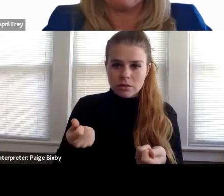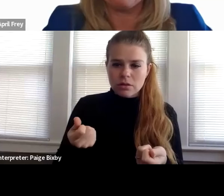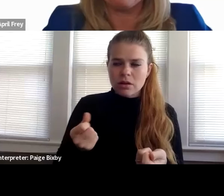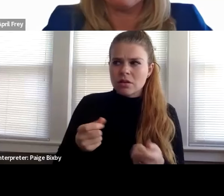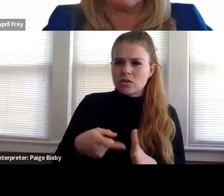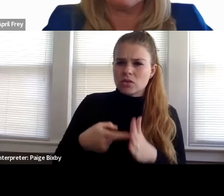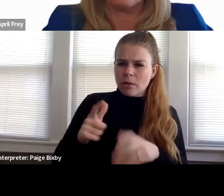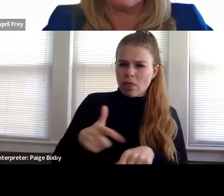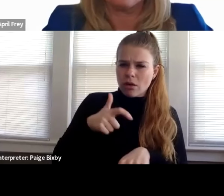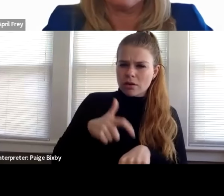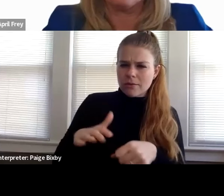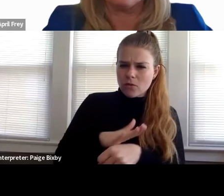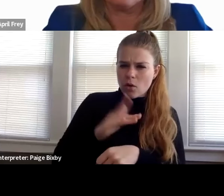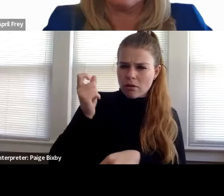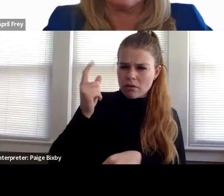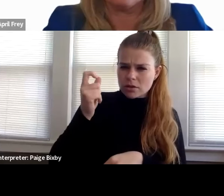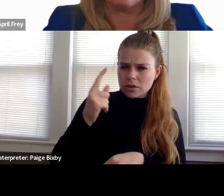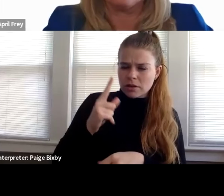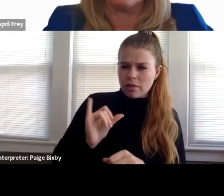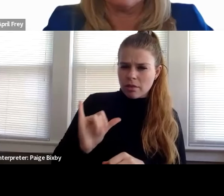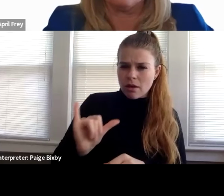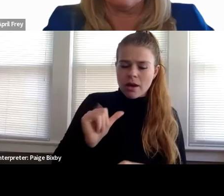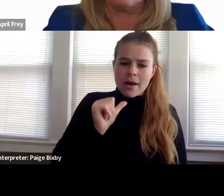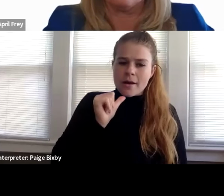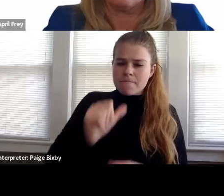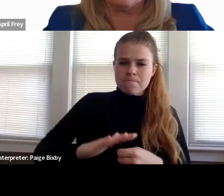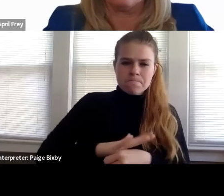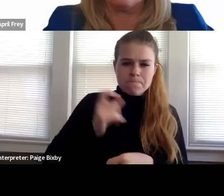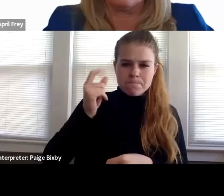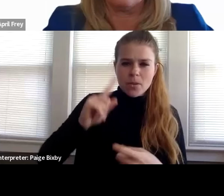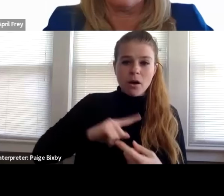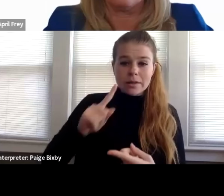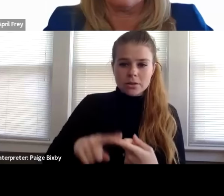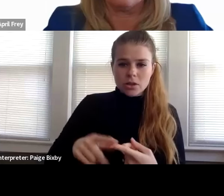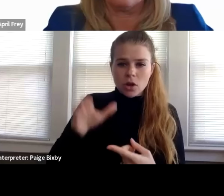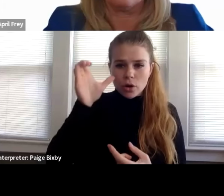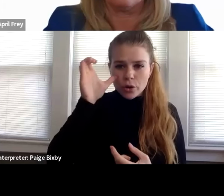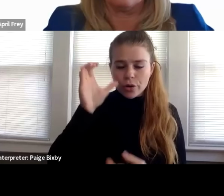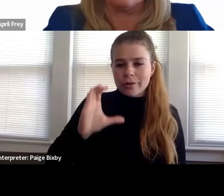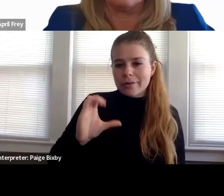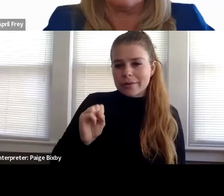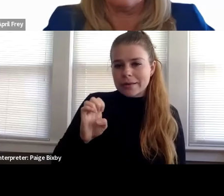I didn't completely, and I still didn't fully appreciate it, but until I heard a caseworker talk about being called